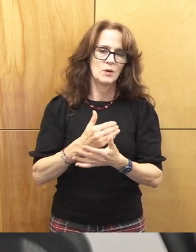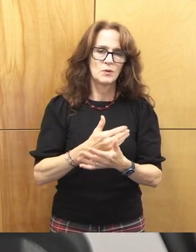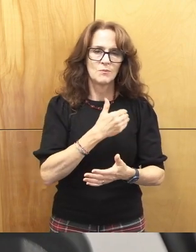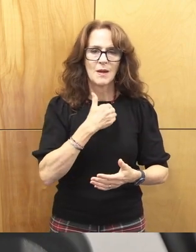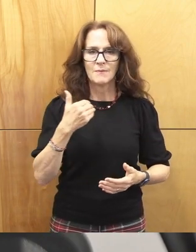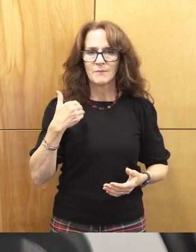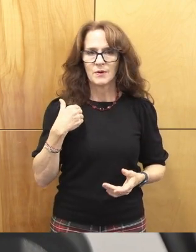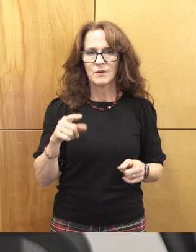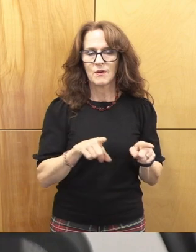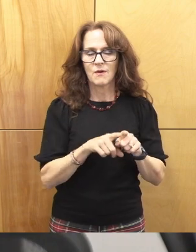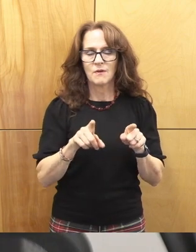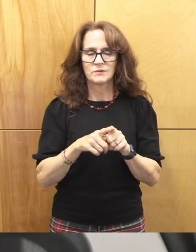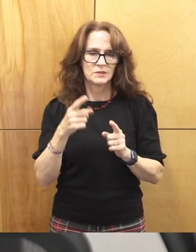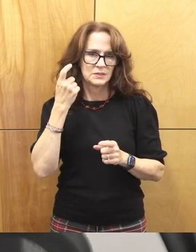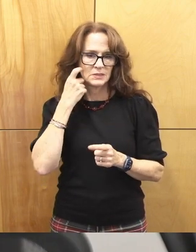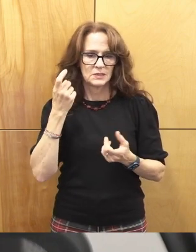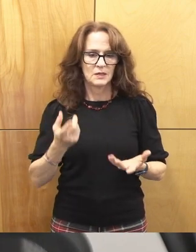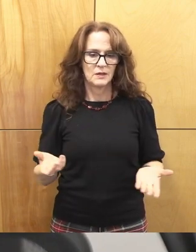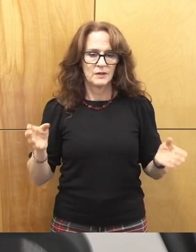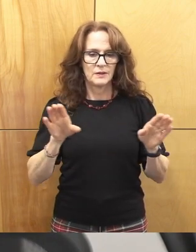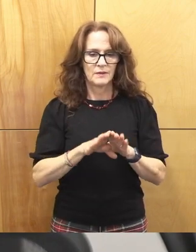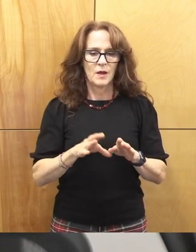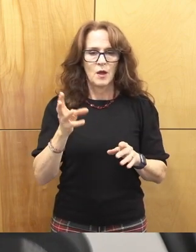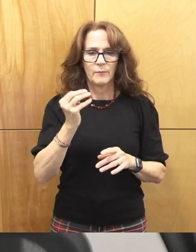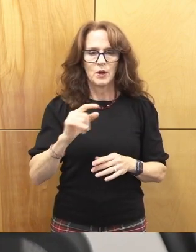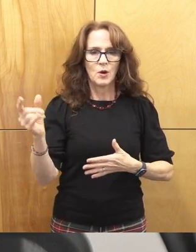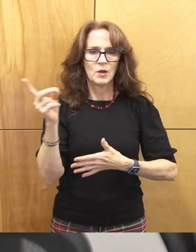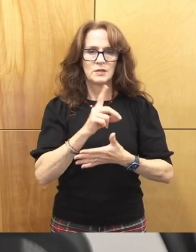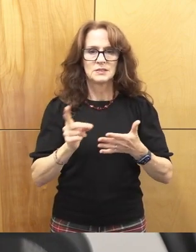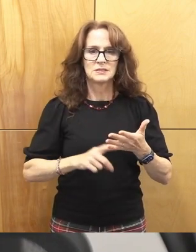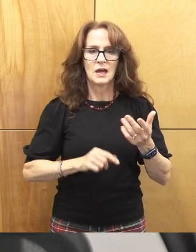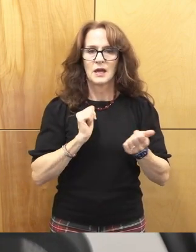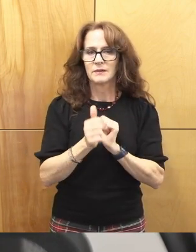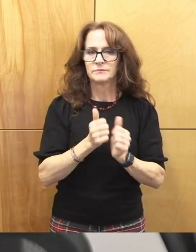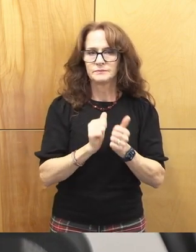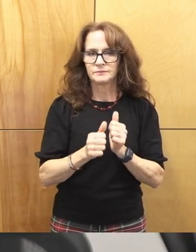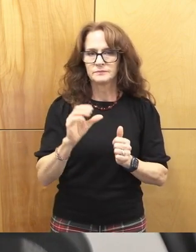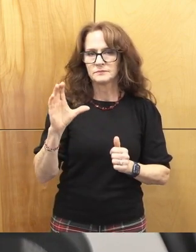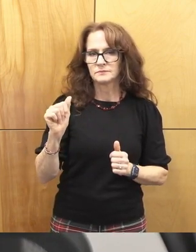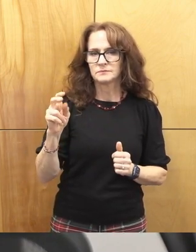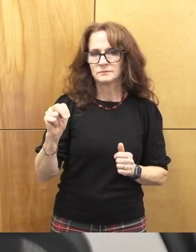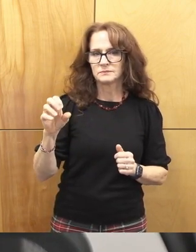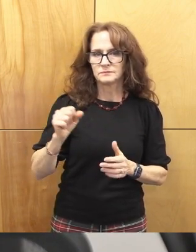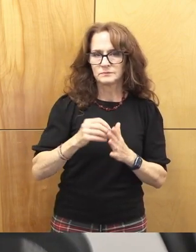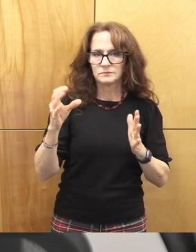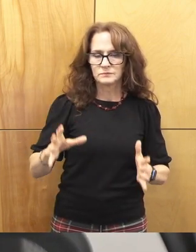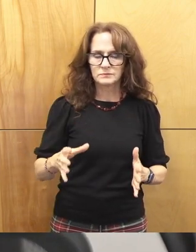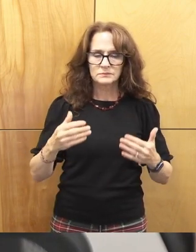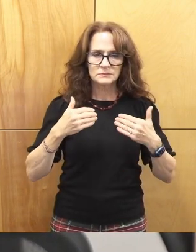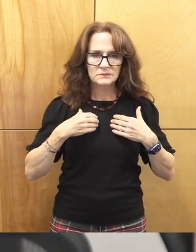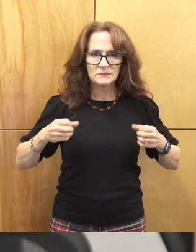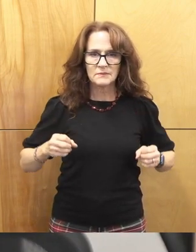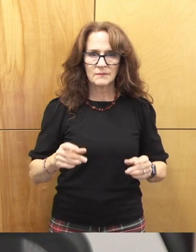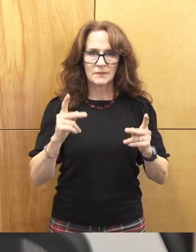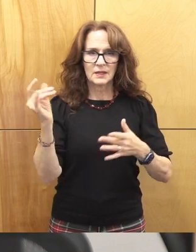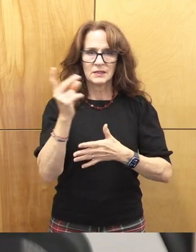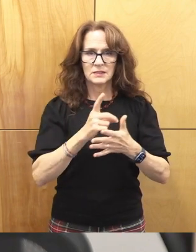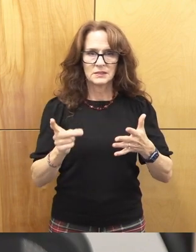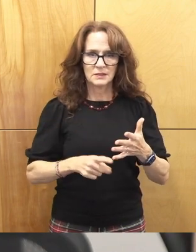We also recently closed our mural design contest where CAMS students had the opportunity to design a mural